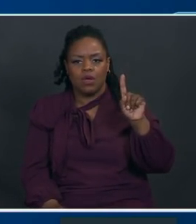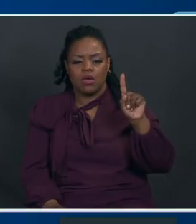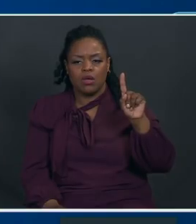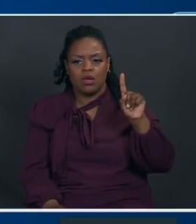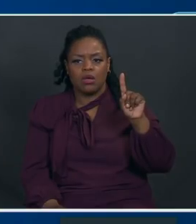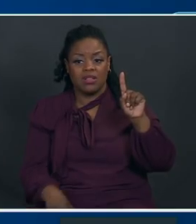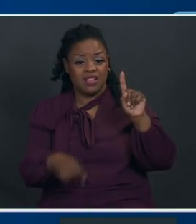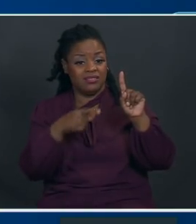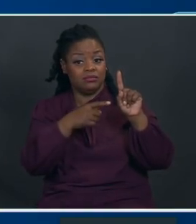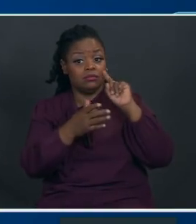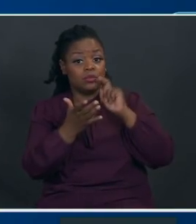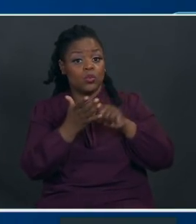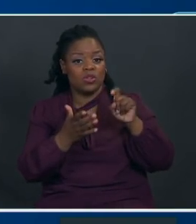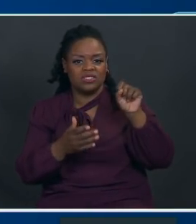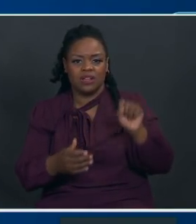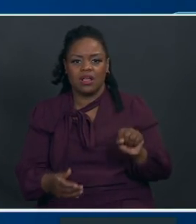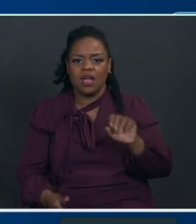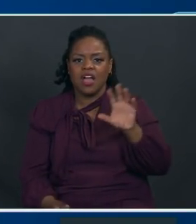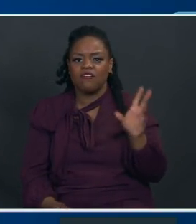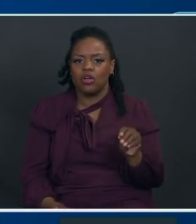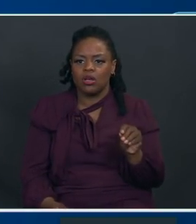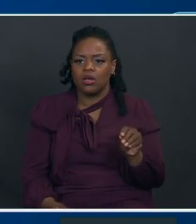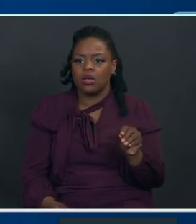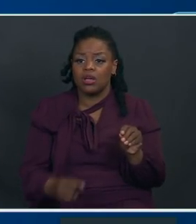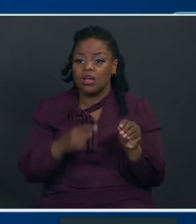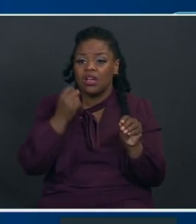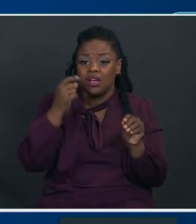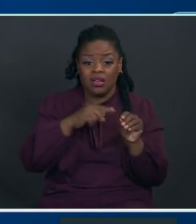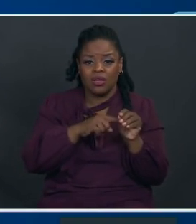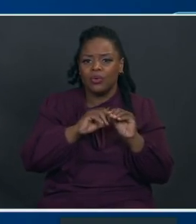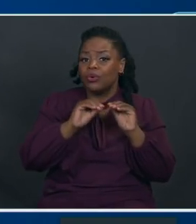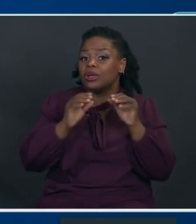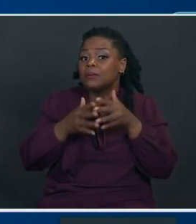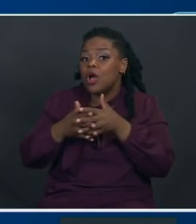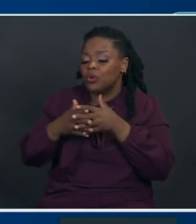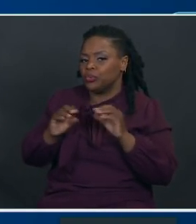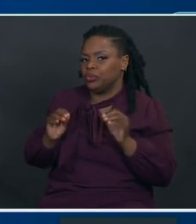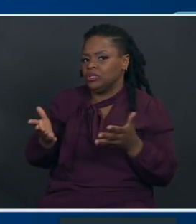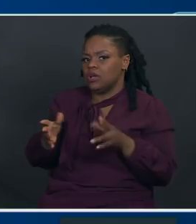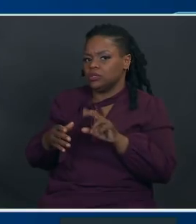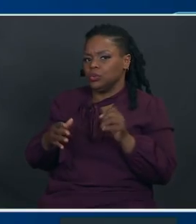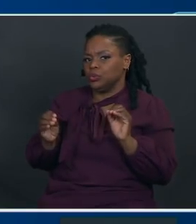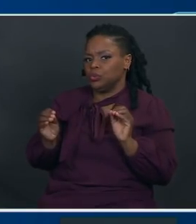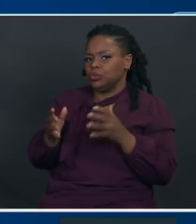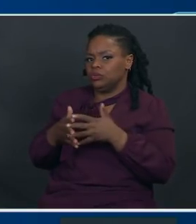has been identified in the US. CDC is committed to working with international and state